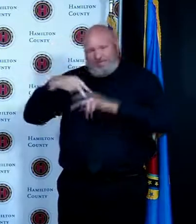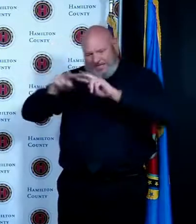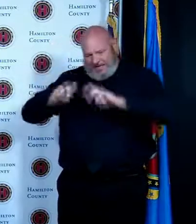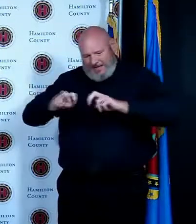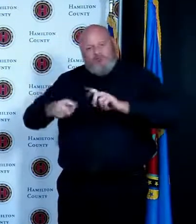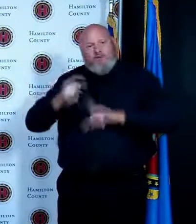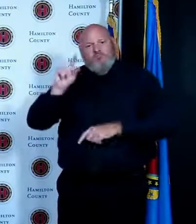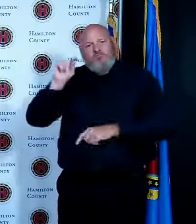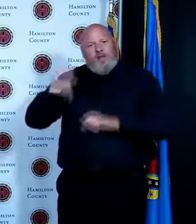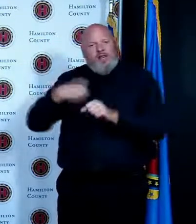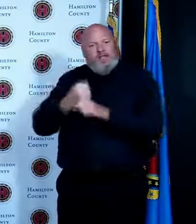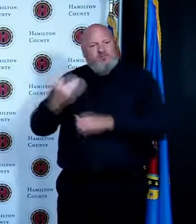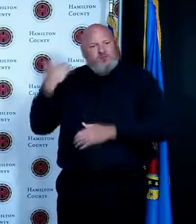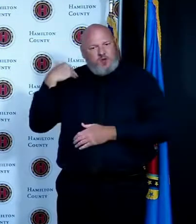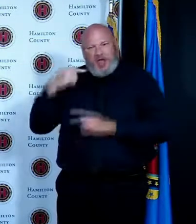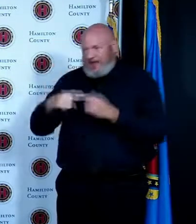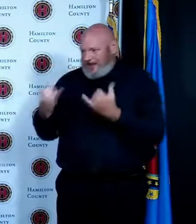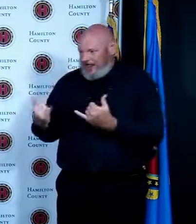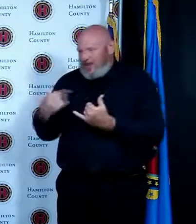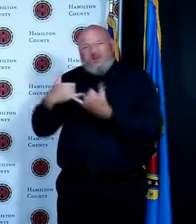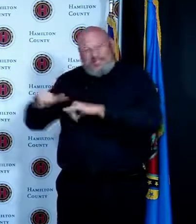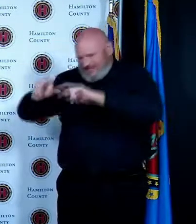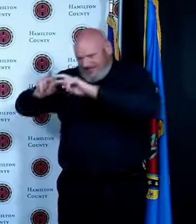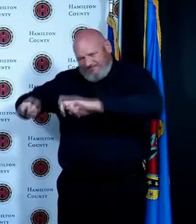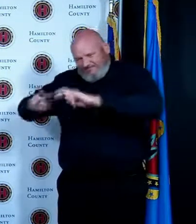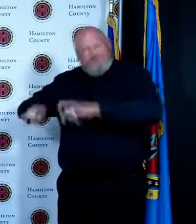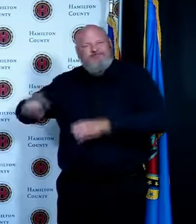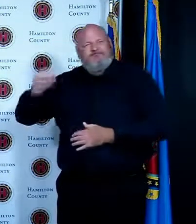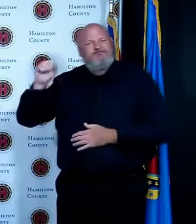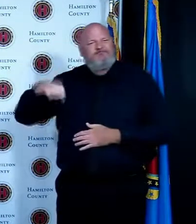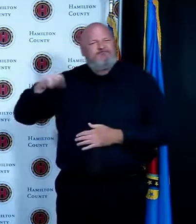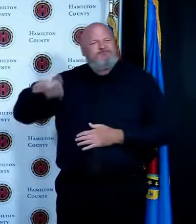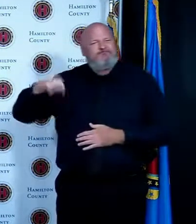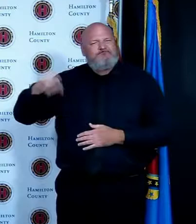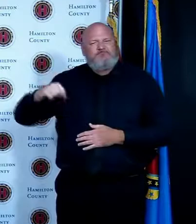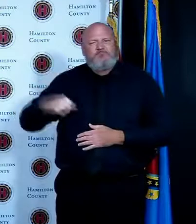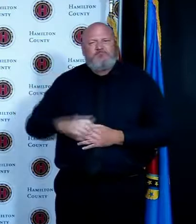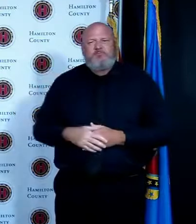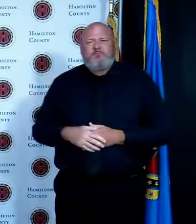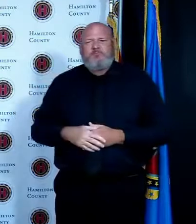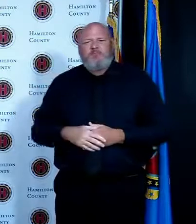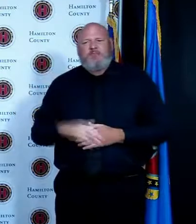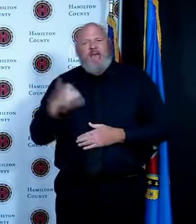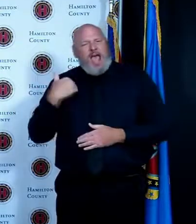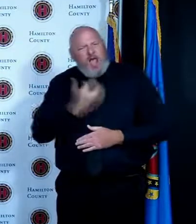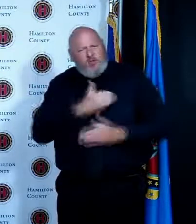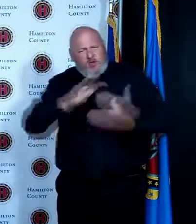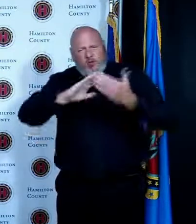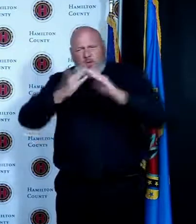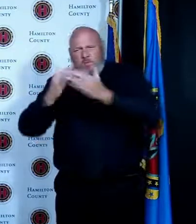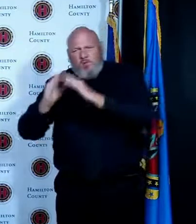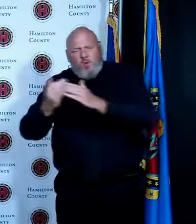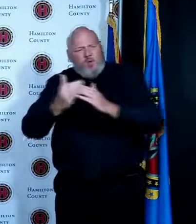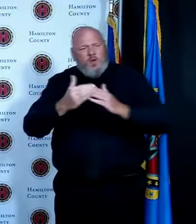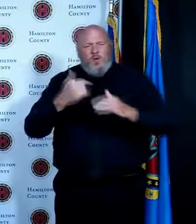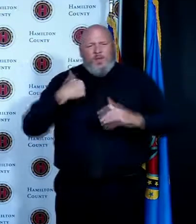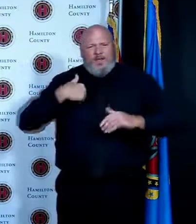and then the ideas that are bubbling up from our own community and from some of the folks that we have interfaced with